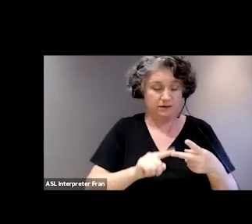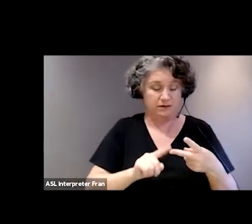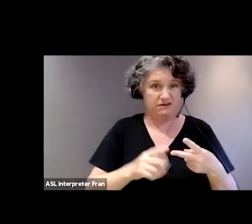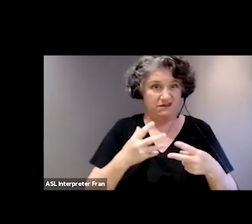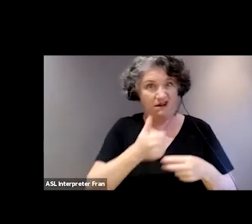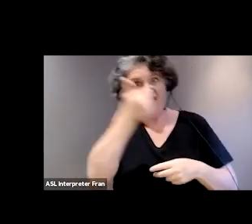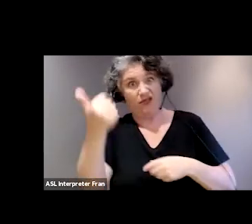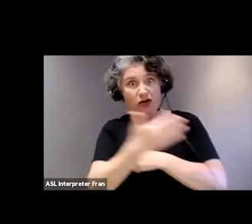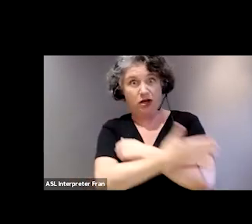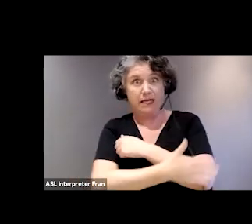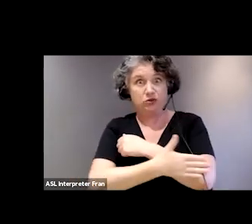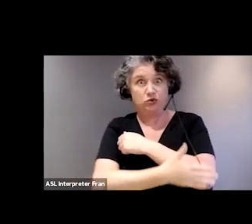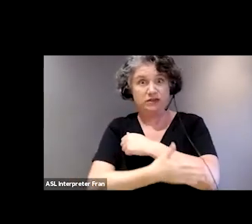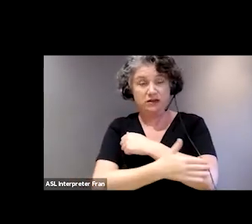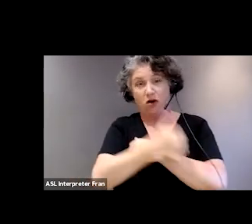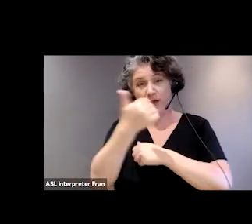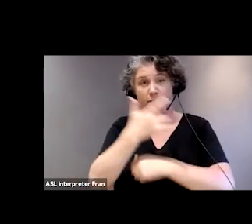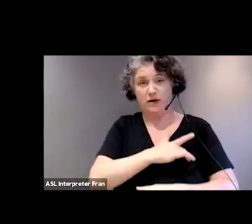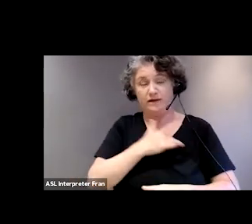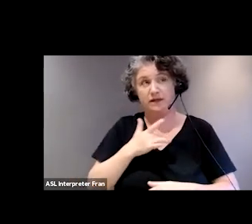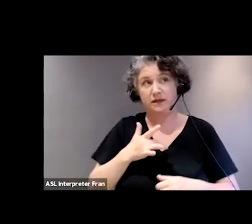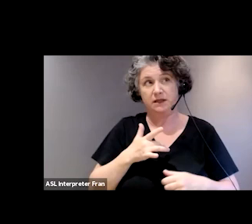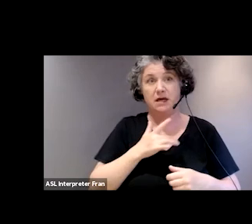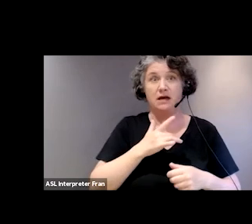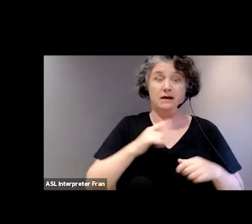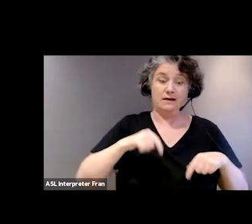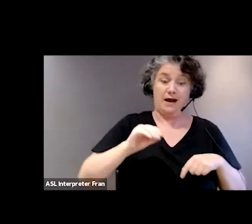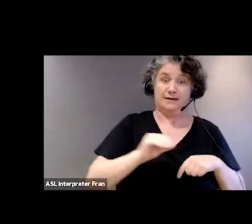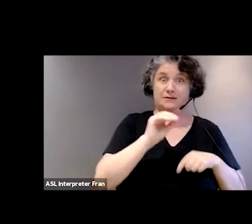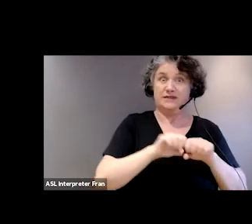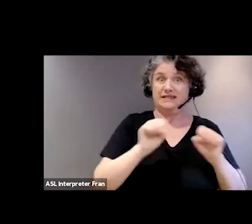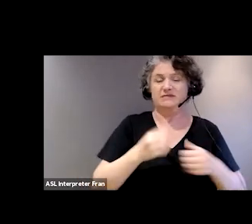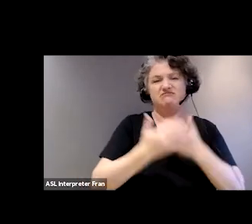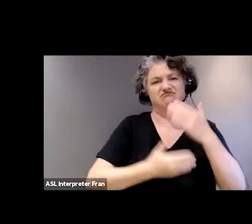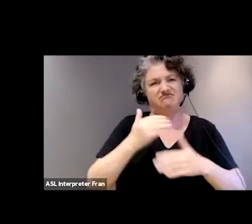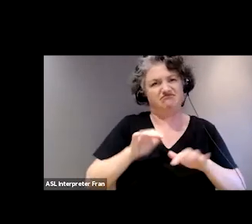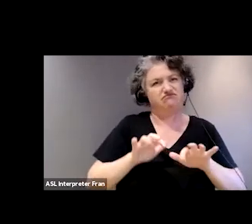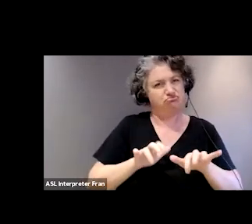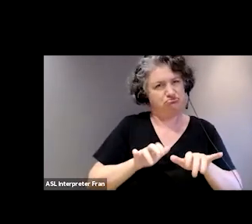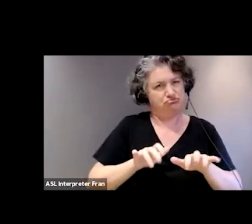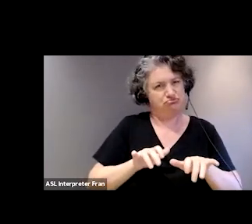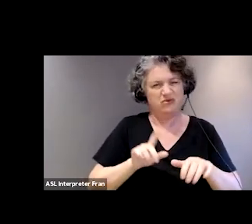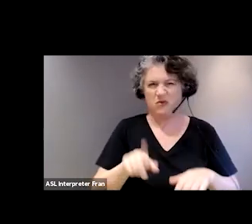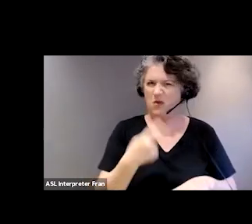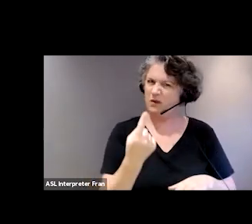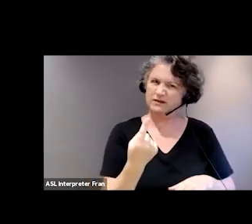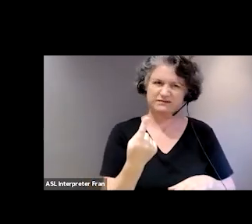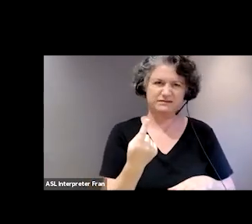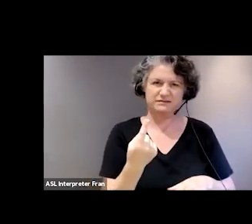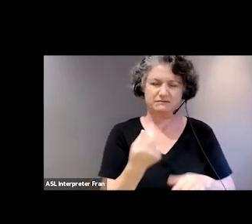people would understand that was just more in administrative issue. Just, I'm not sure if there is anything you can add to that.